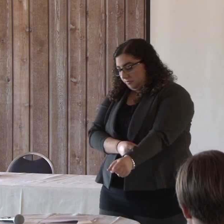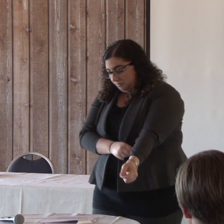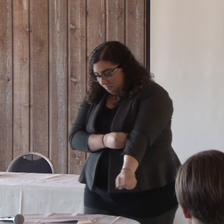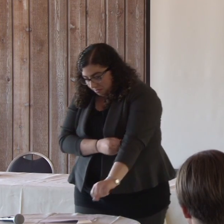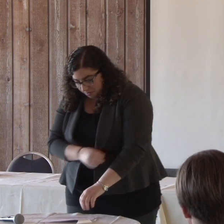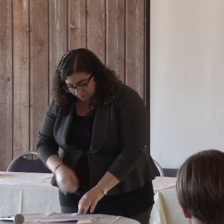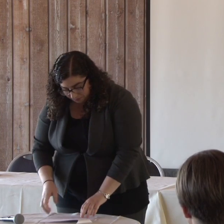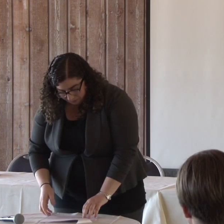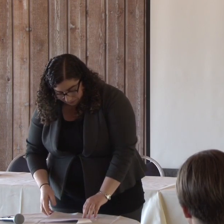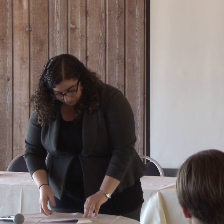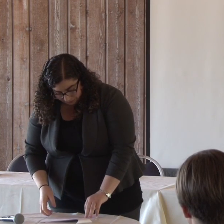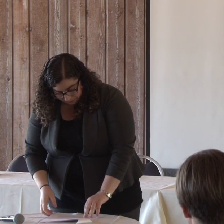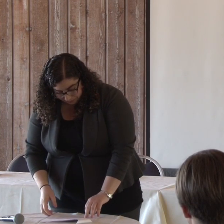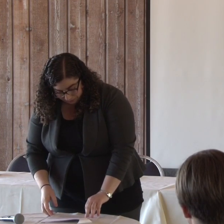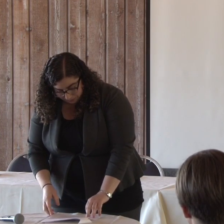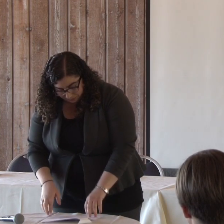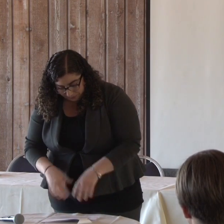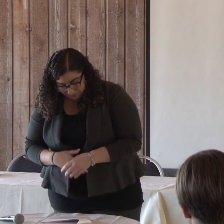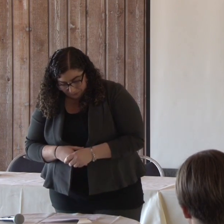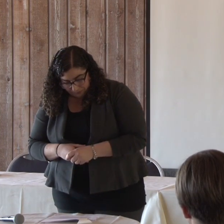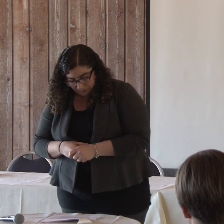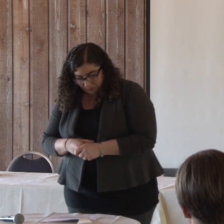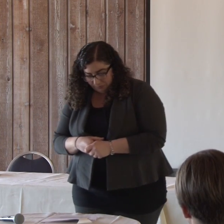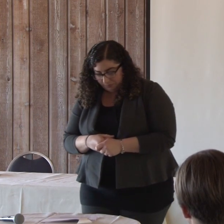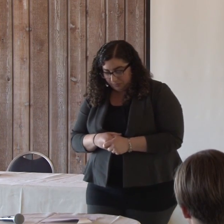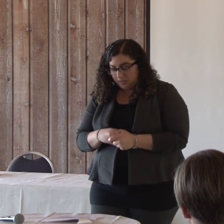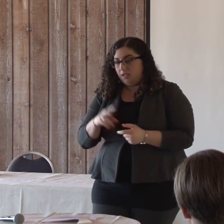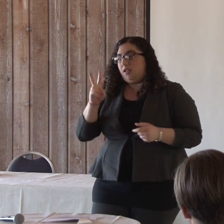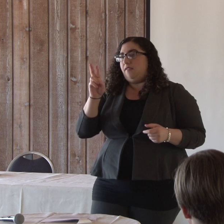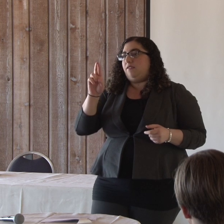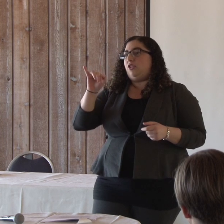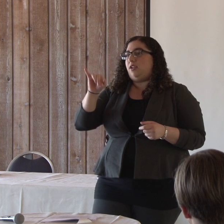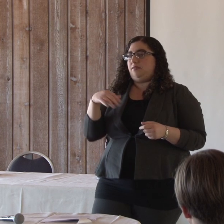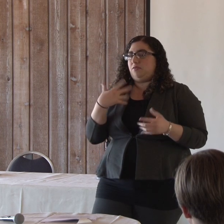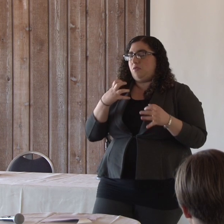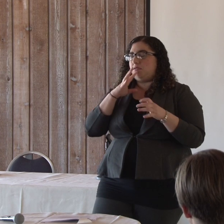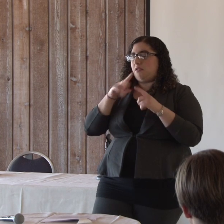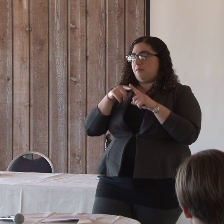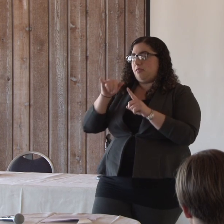to have to tell your client. That their child has passed away.